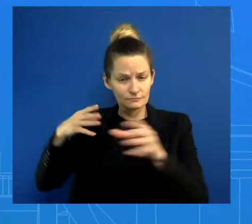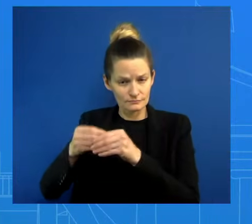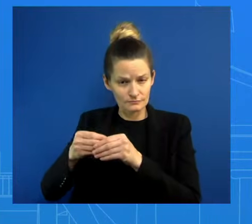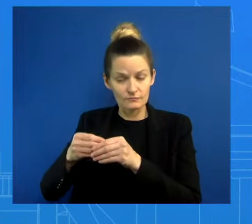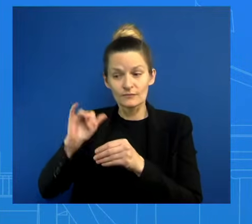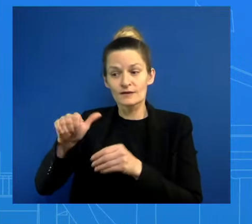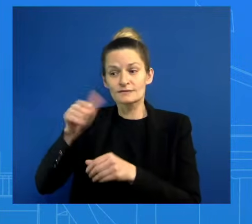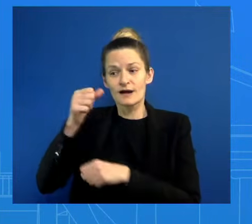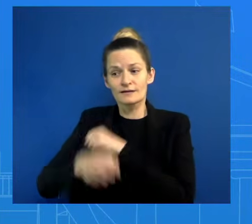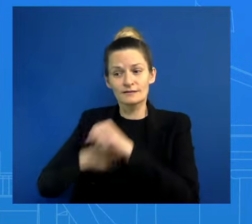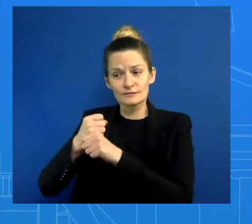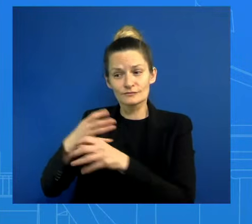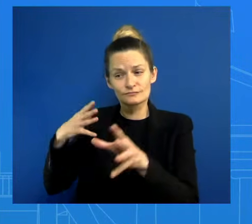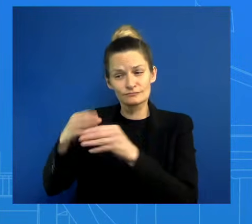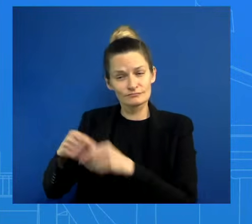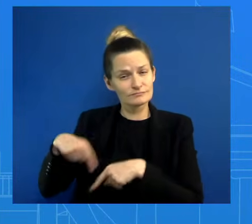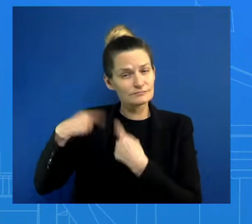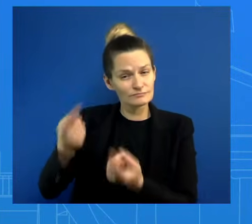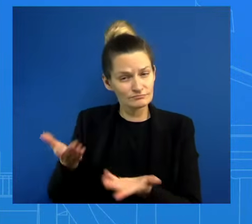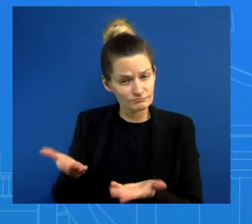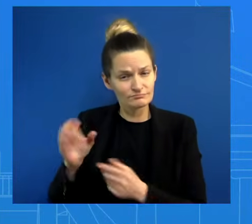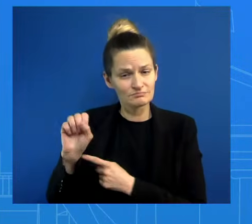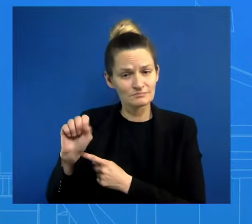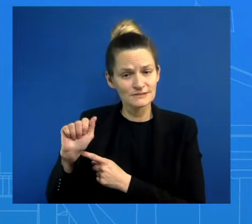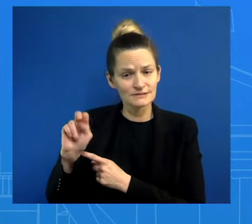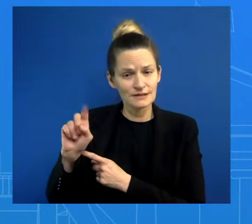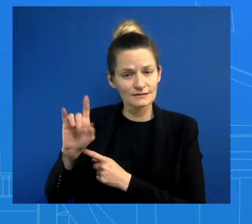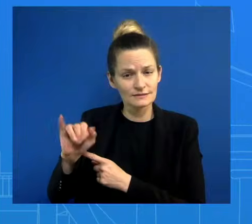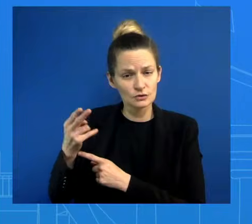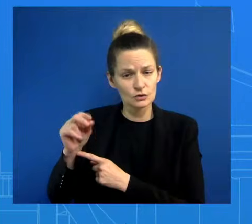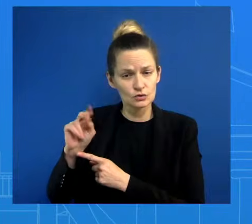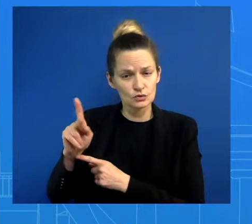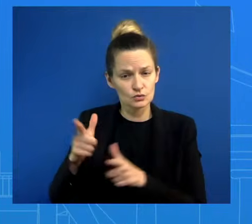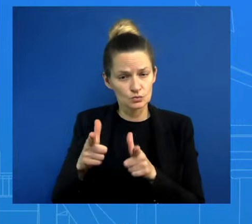in the Africa's Leaders Summit. He will participate in the leaders' sussion [sic]